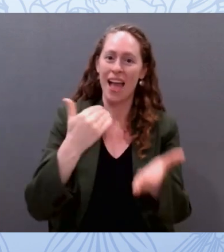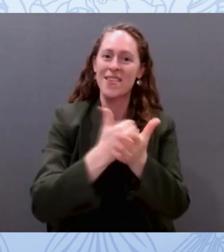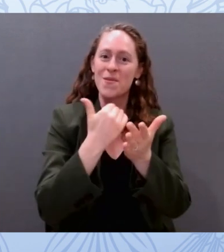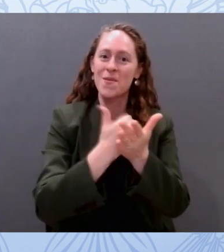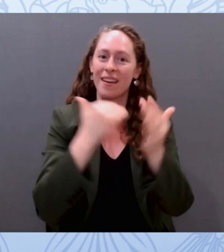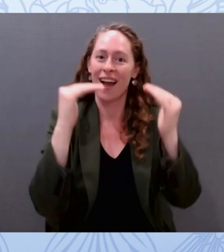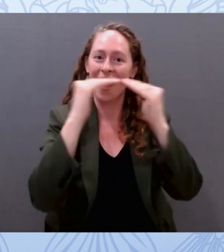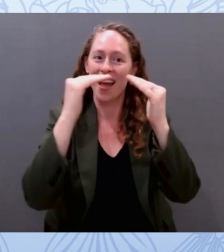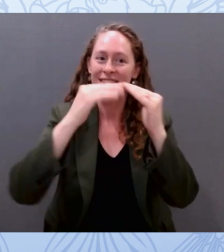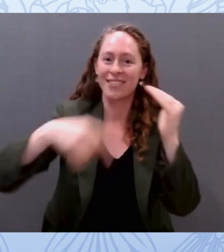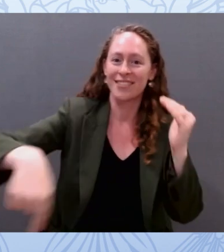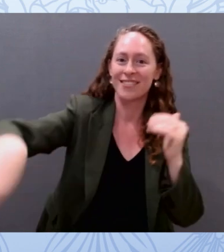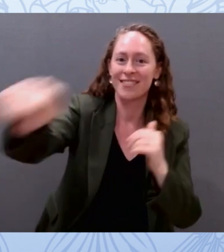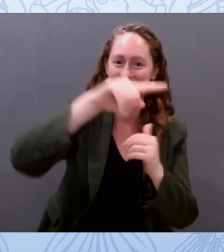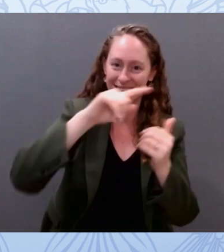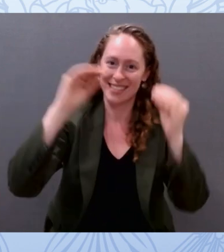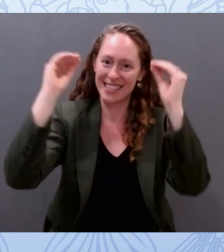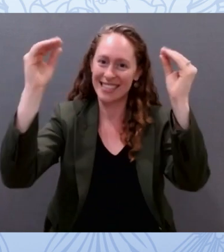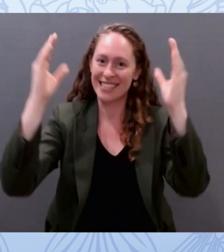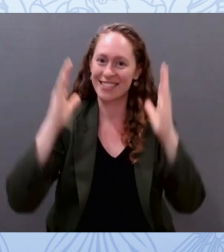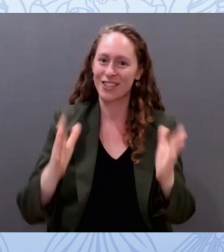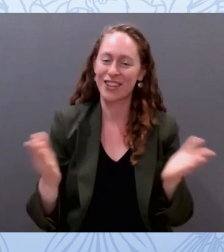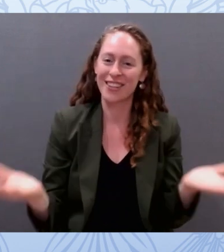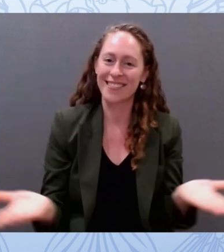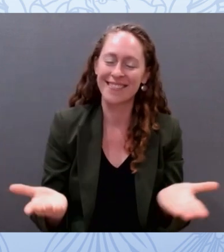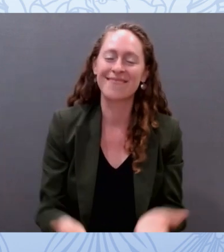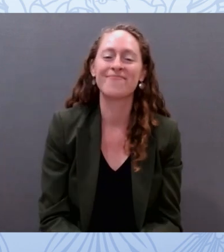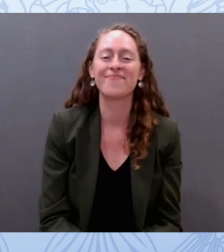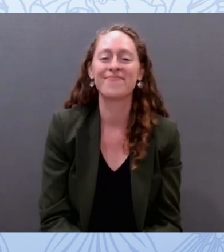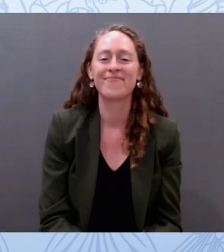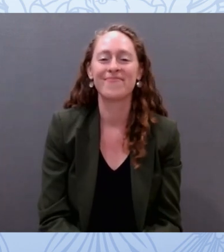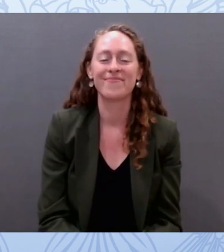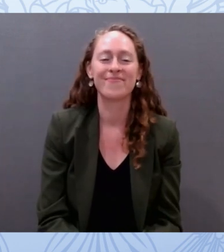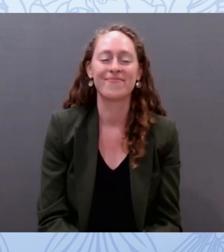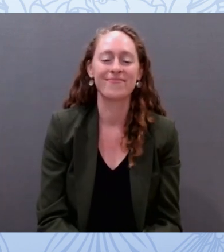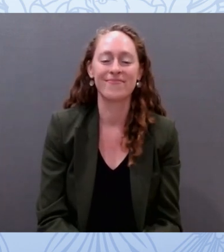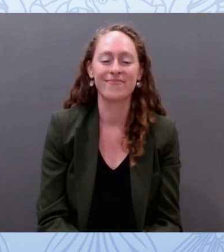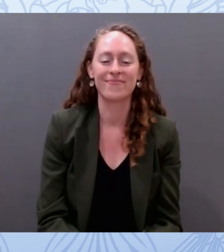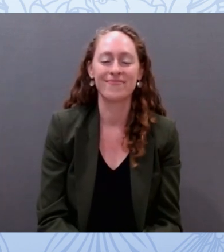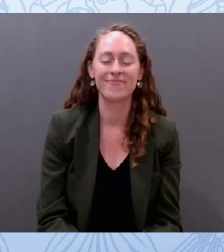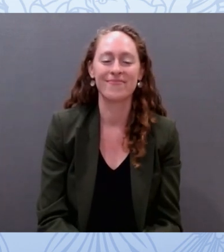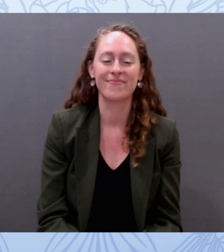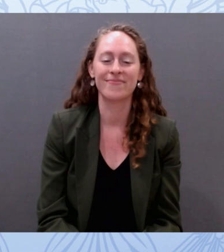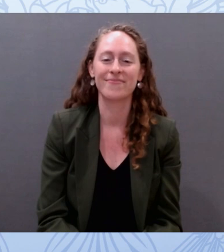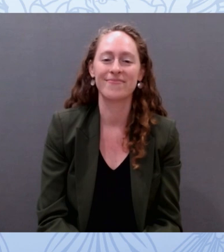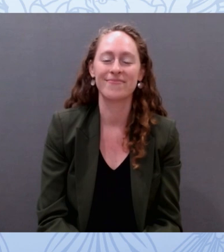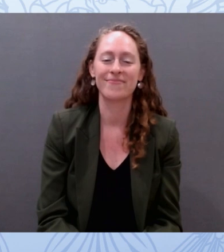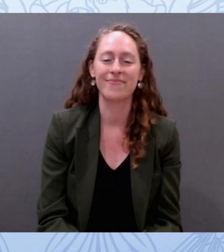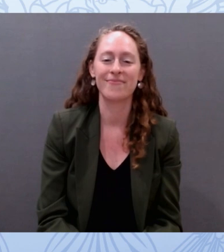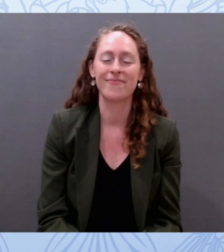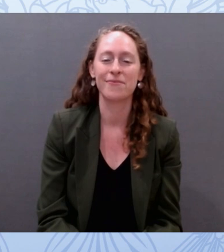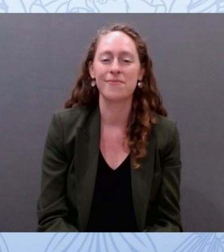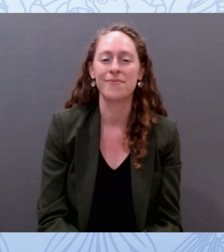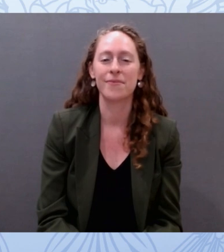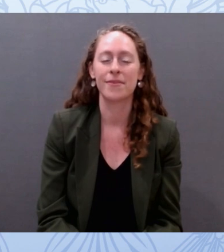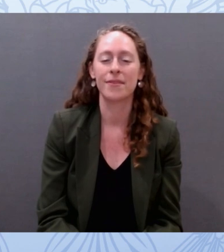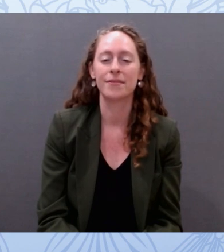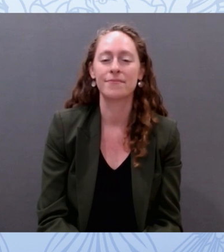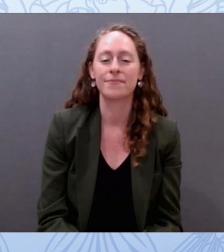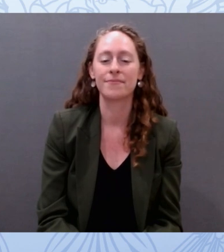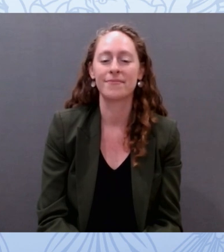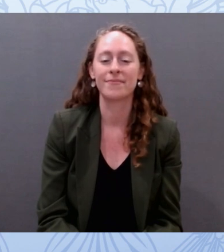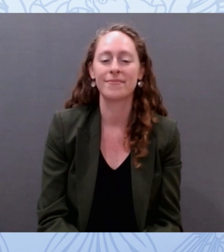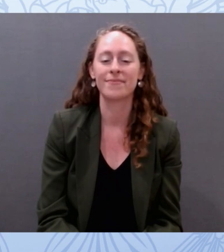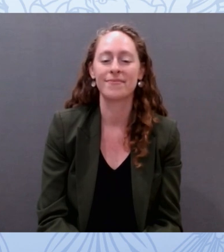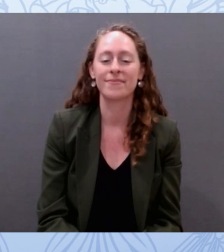So where are you from?